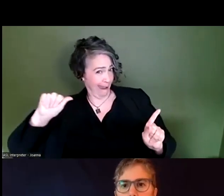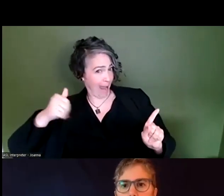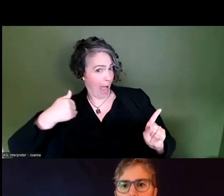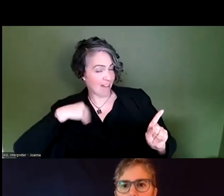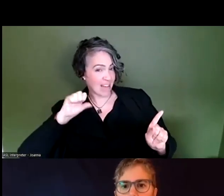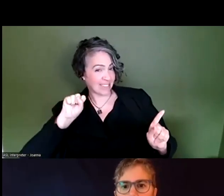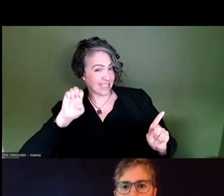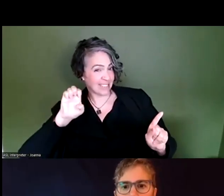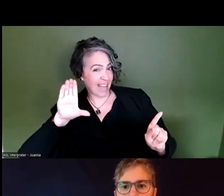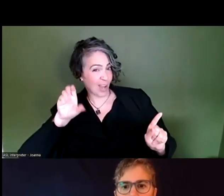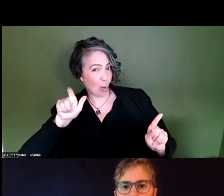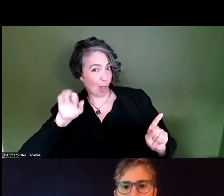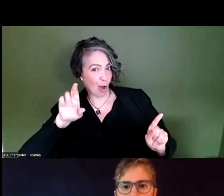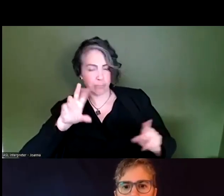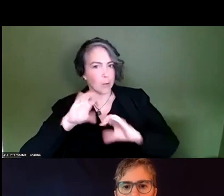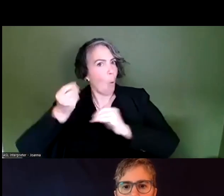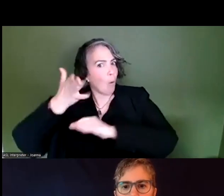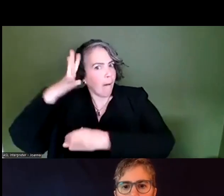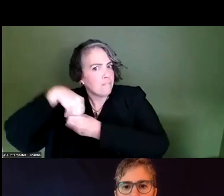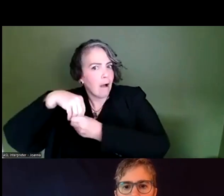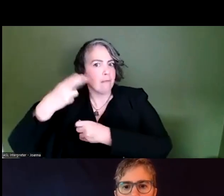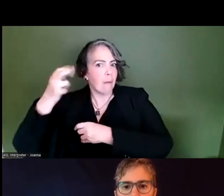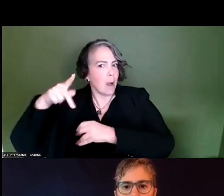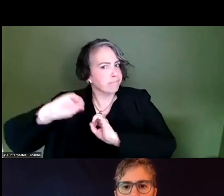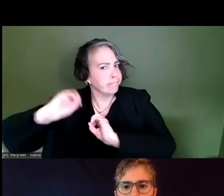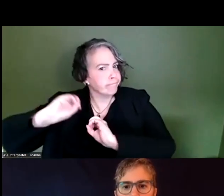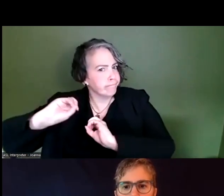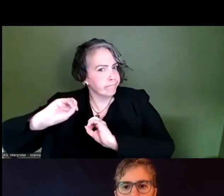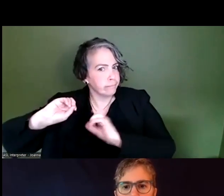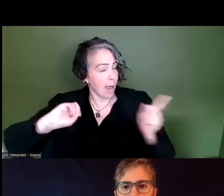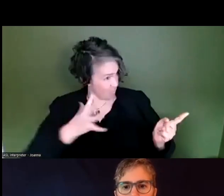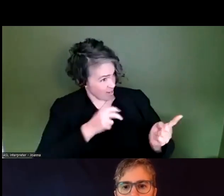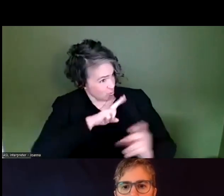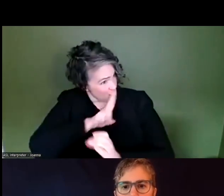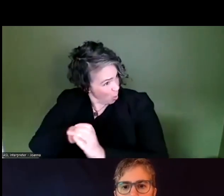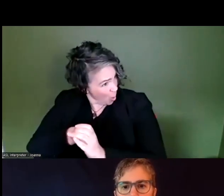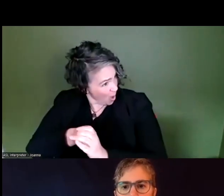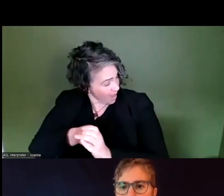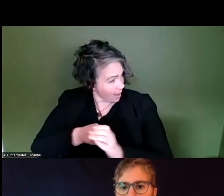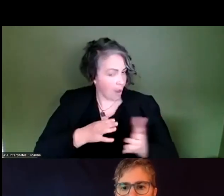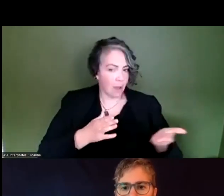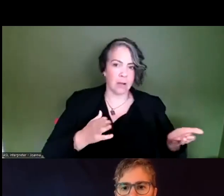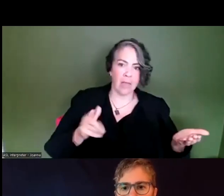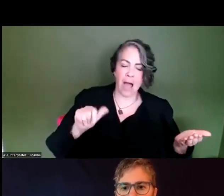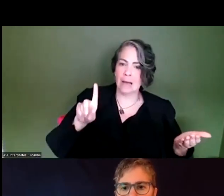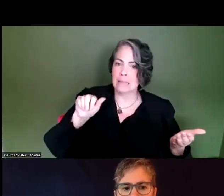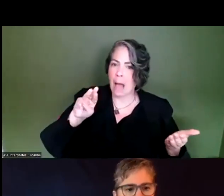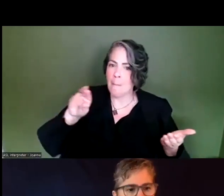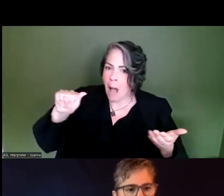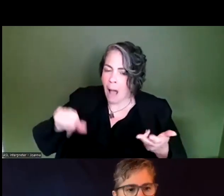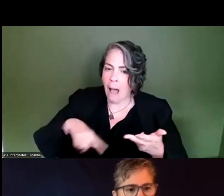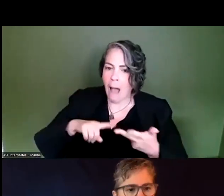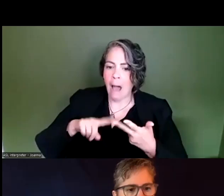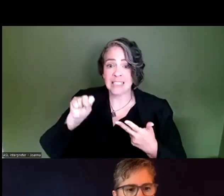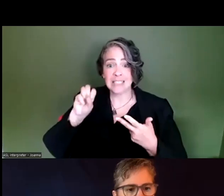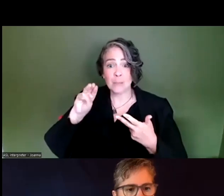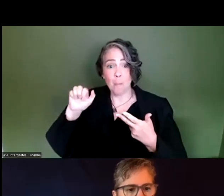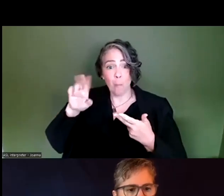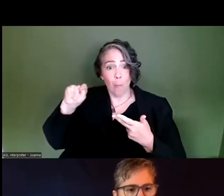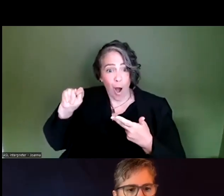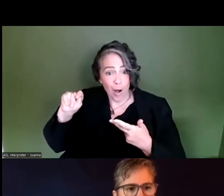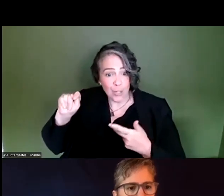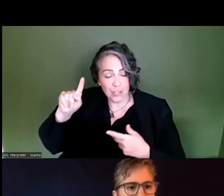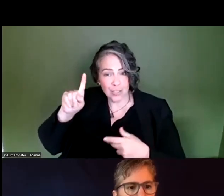also Dharma Recovery or Refugee Recovery, SMART Recovery. So like this is what we try to do is be